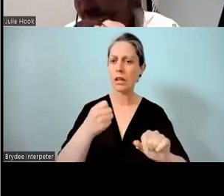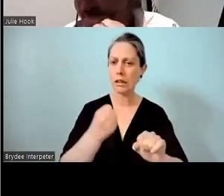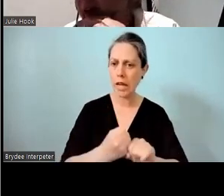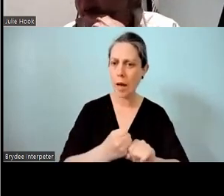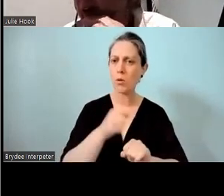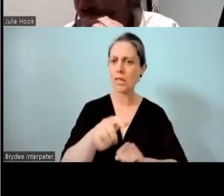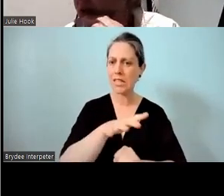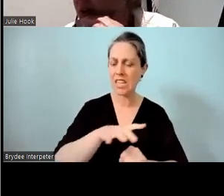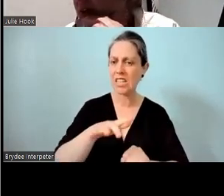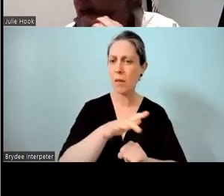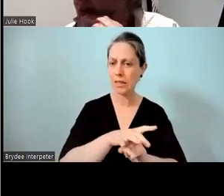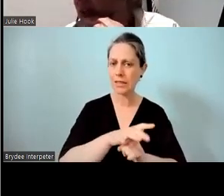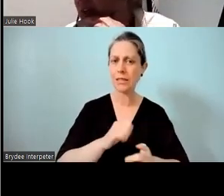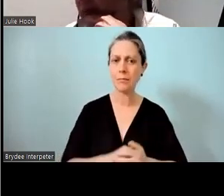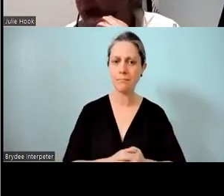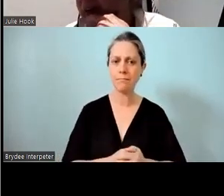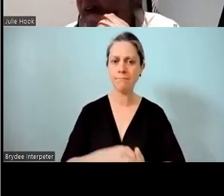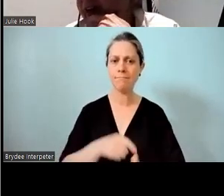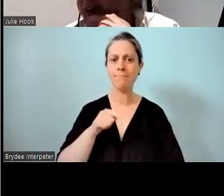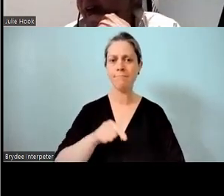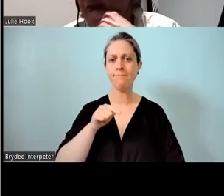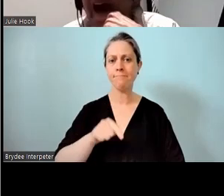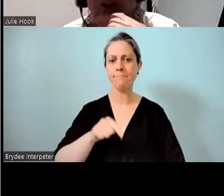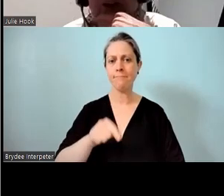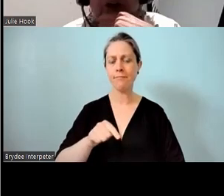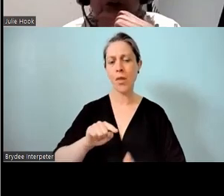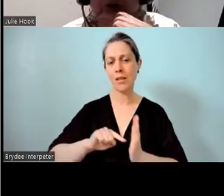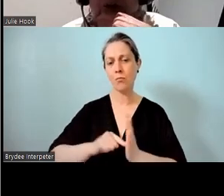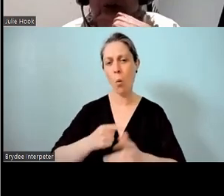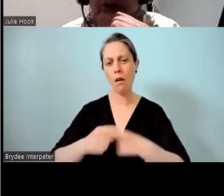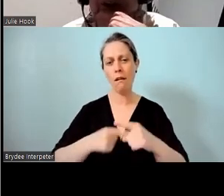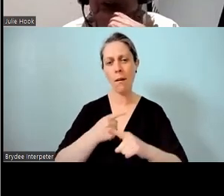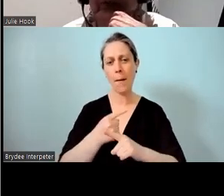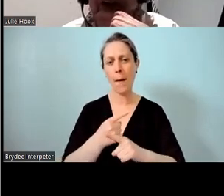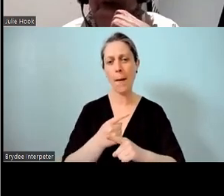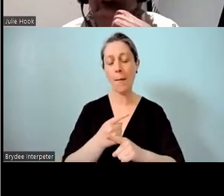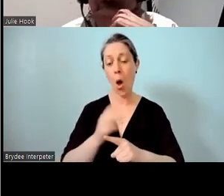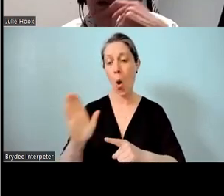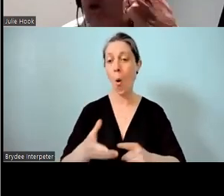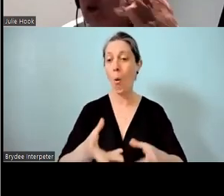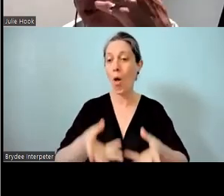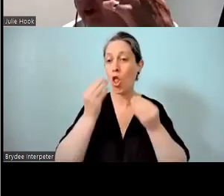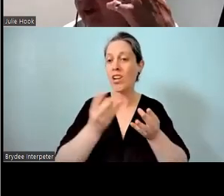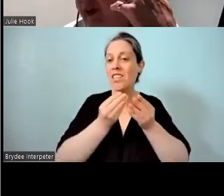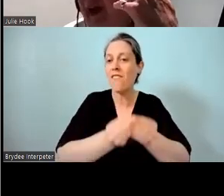But Mātairea is really about the valuing of all learners, the valuing of all learning,